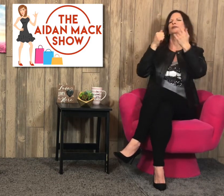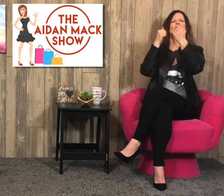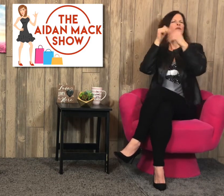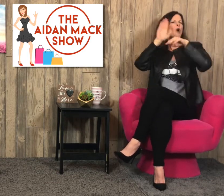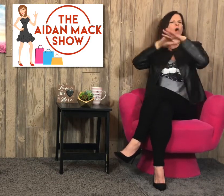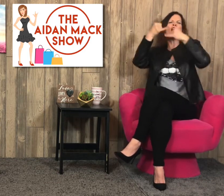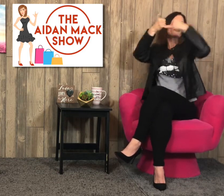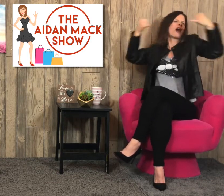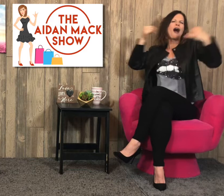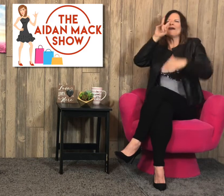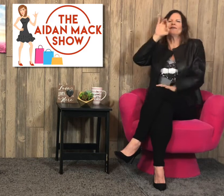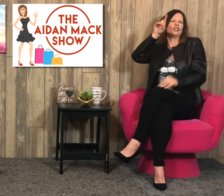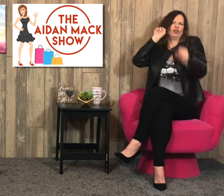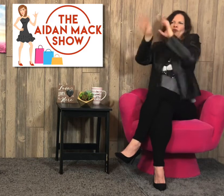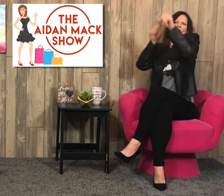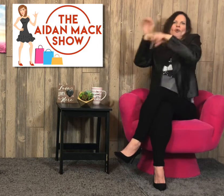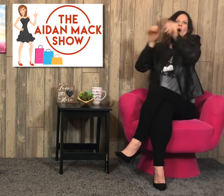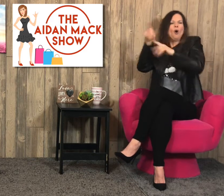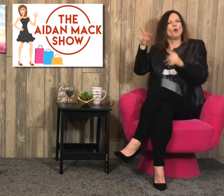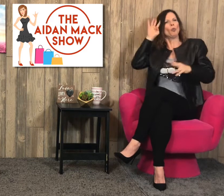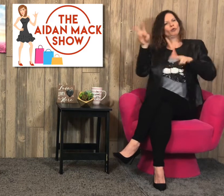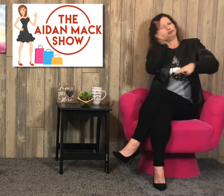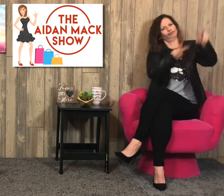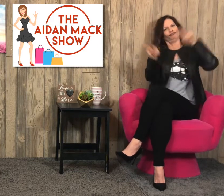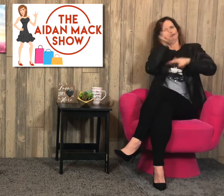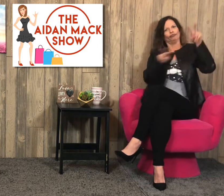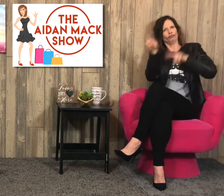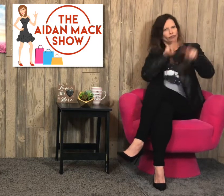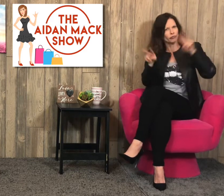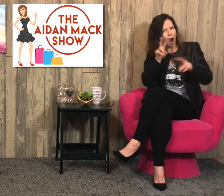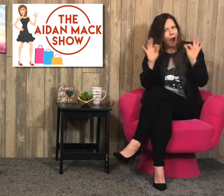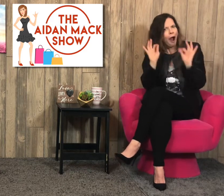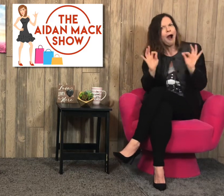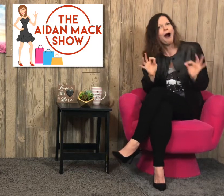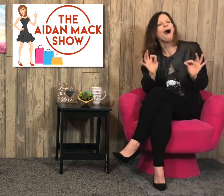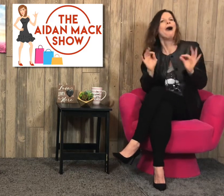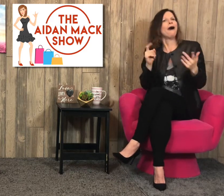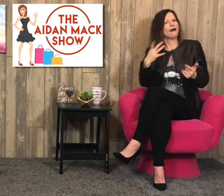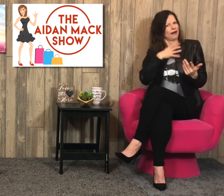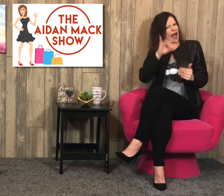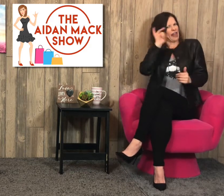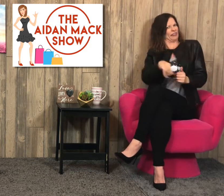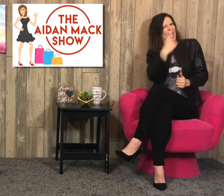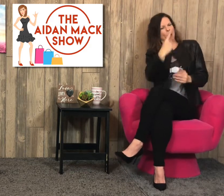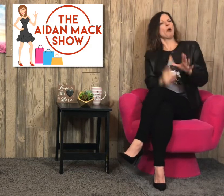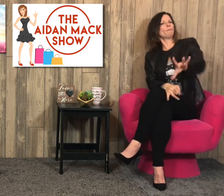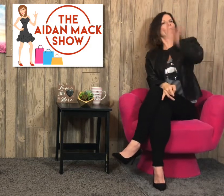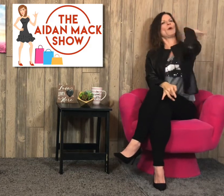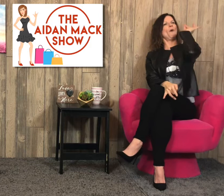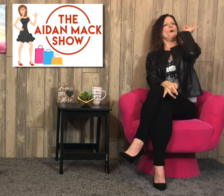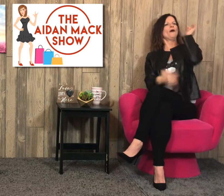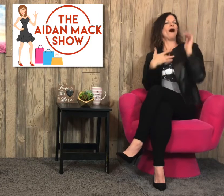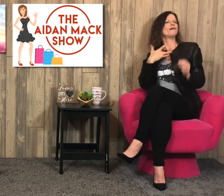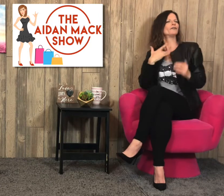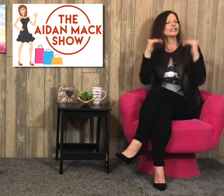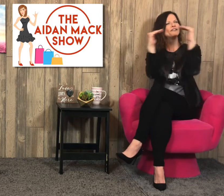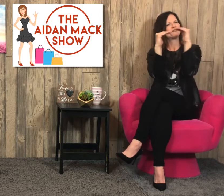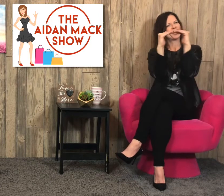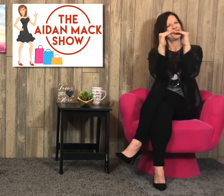Anyways sending them through YouTube or a private website, then review the submitted videos and pick out the one that is a good fit.